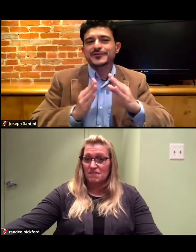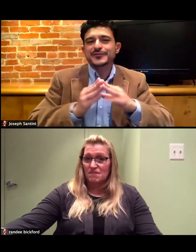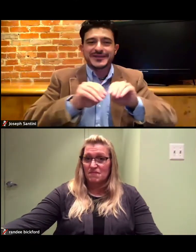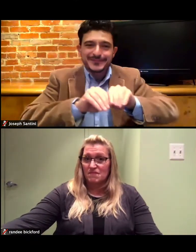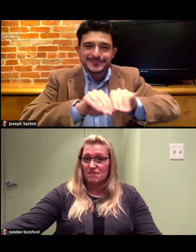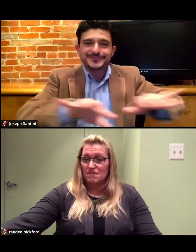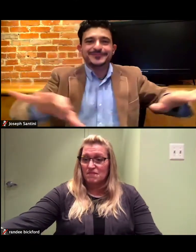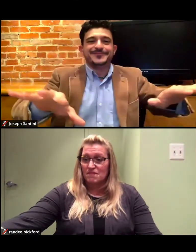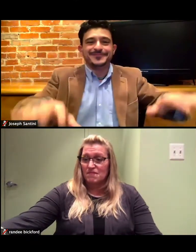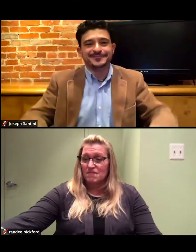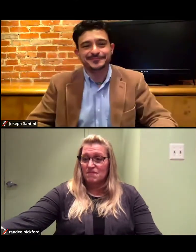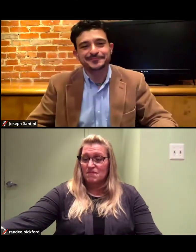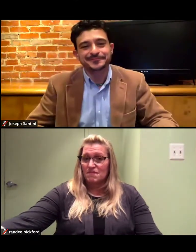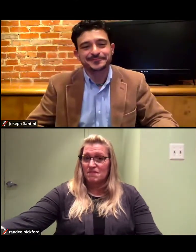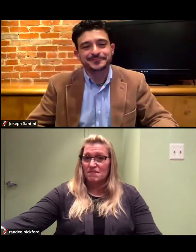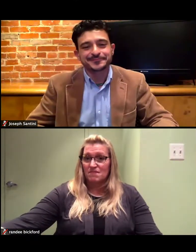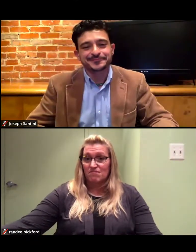to bring that knowledge to the Deaf Community.